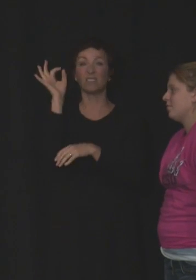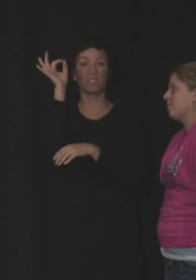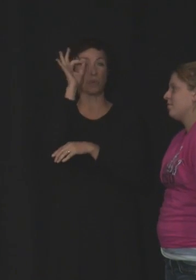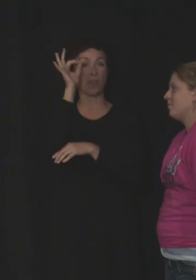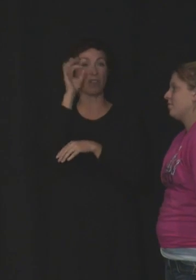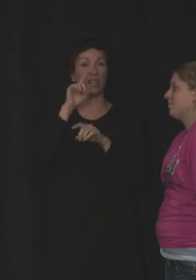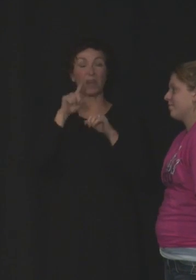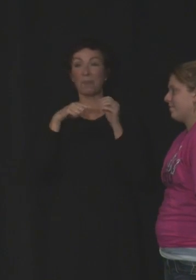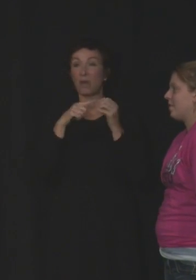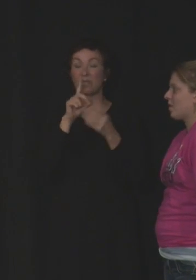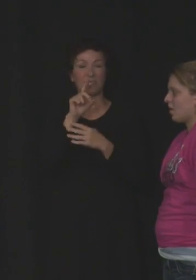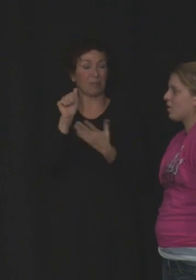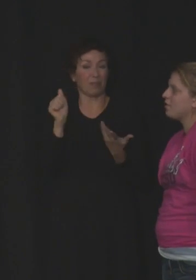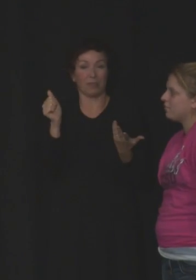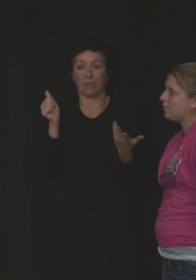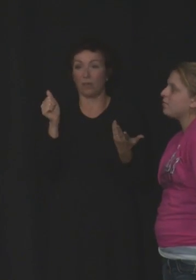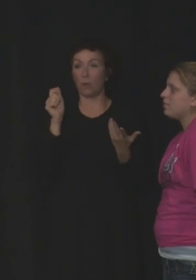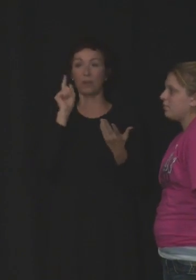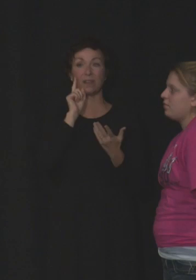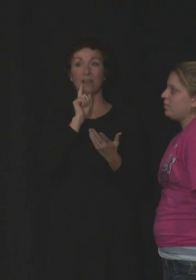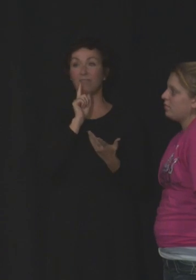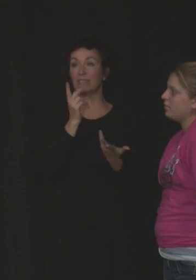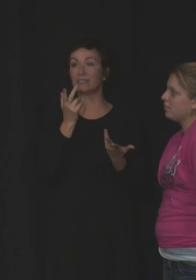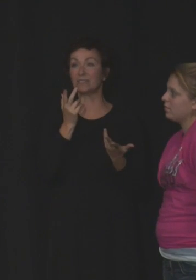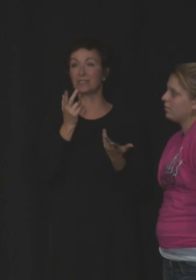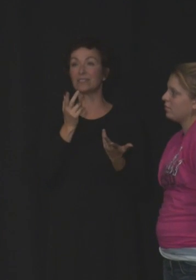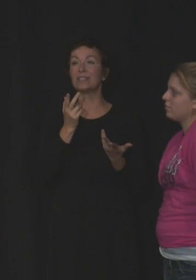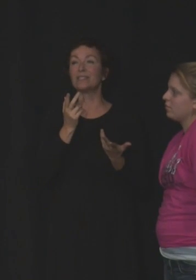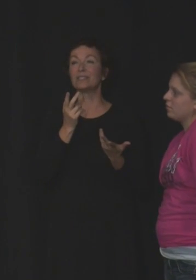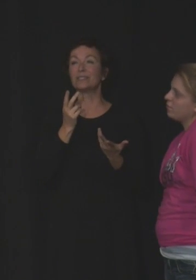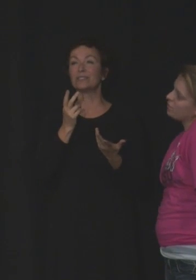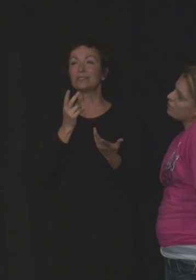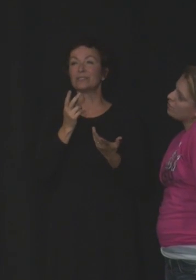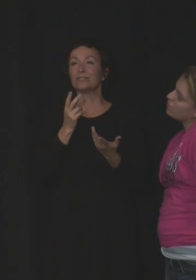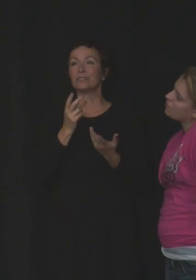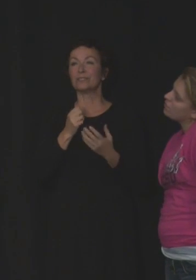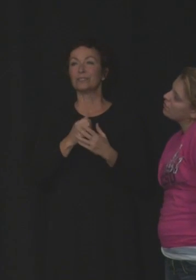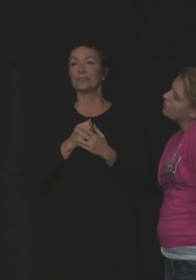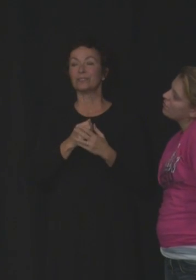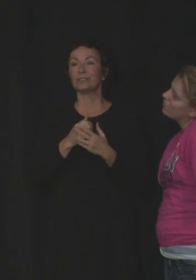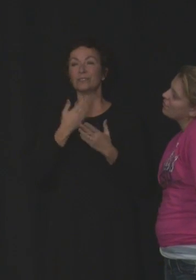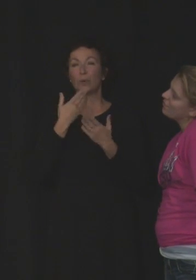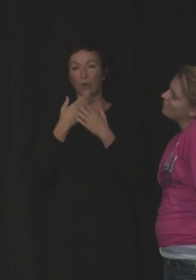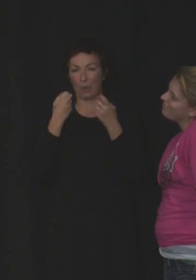disability or deafness. So it was a good opportunity for me.